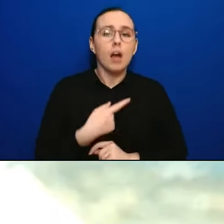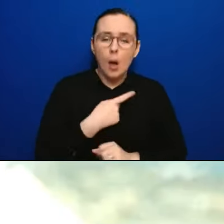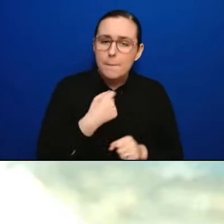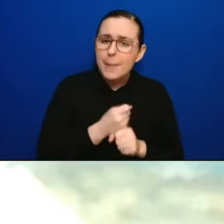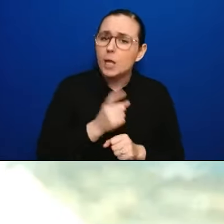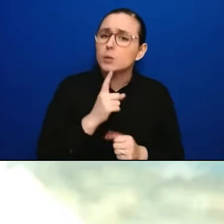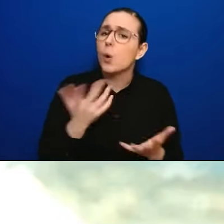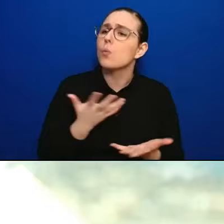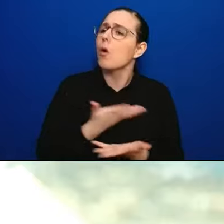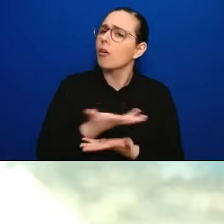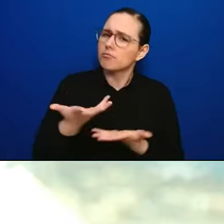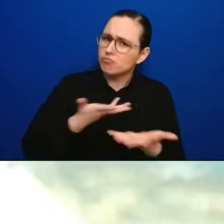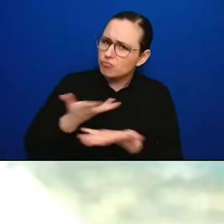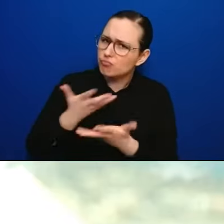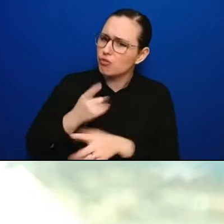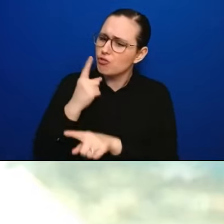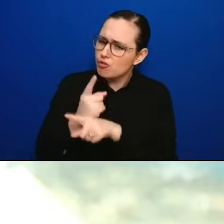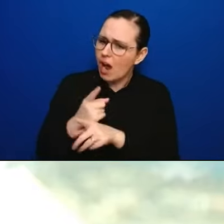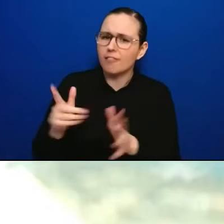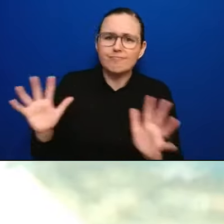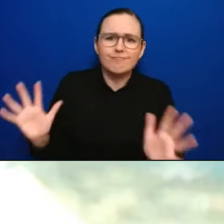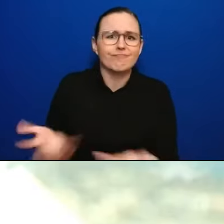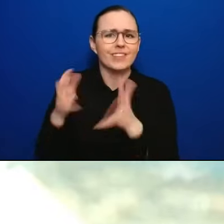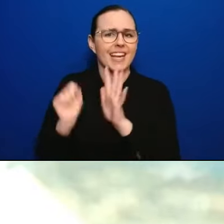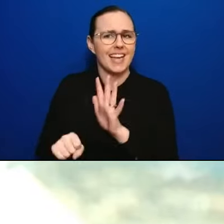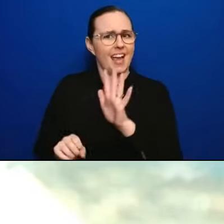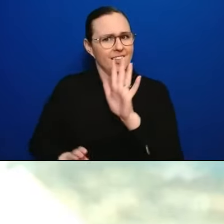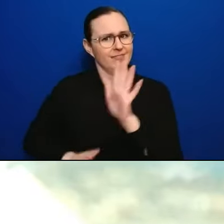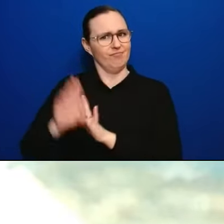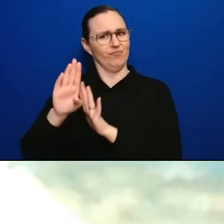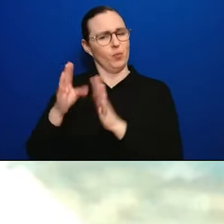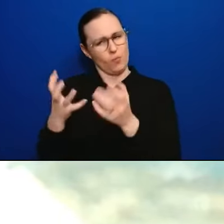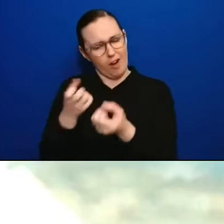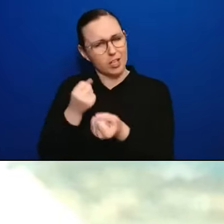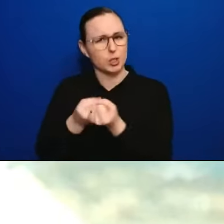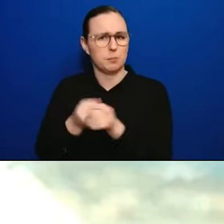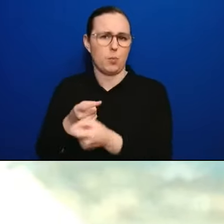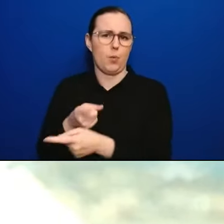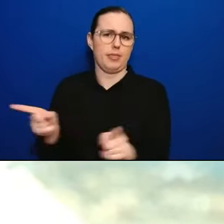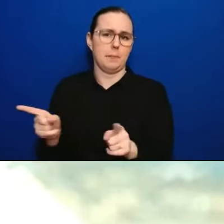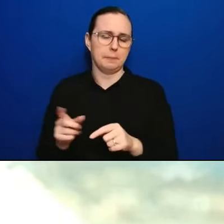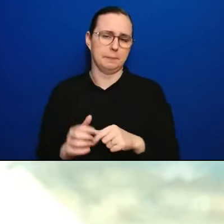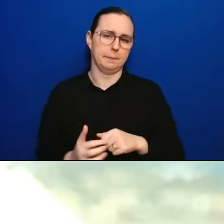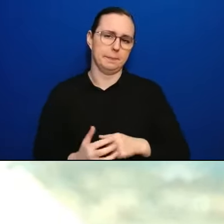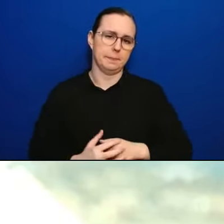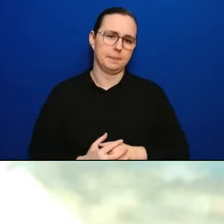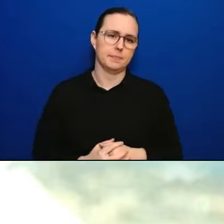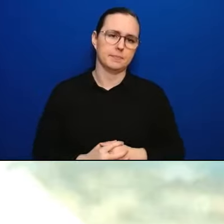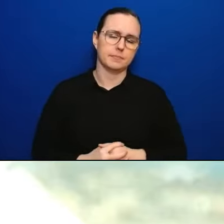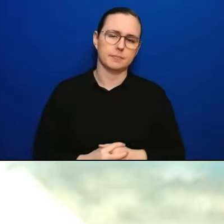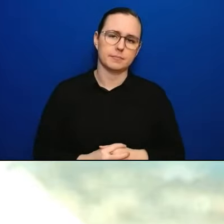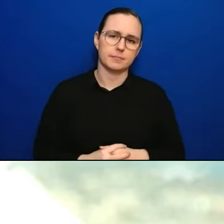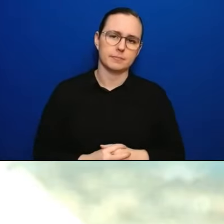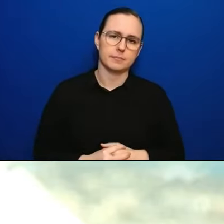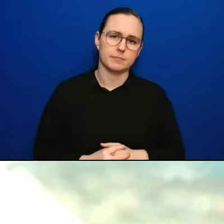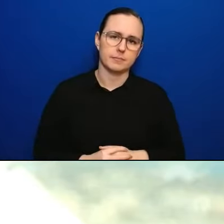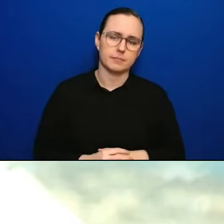And obviously we want to make sure that everybody is well treated so that their recovery